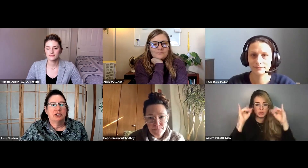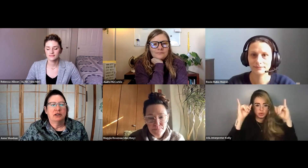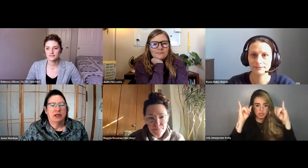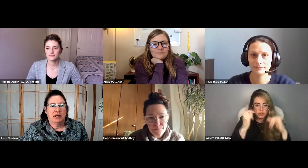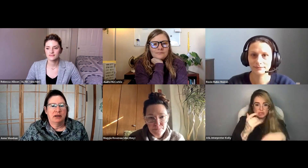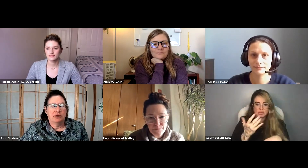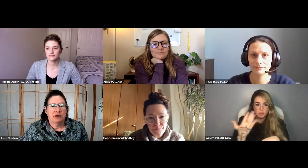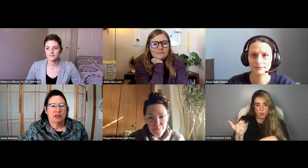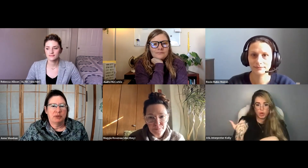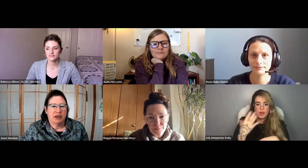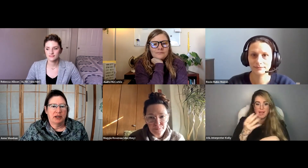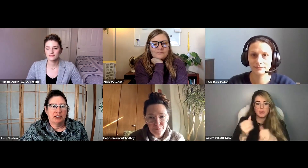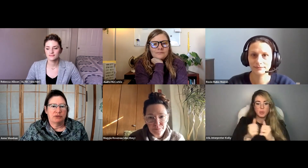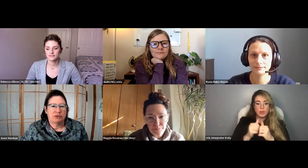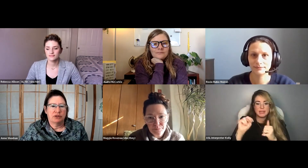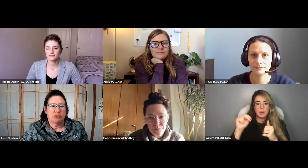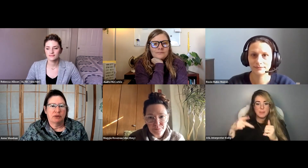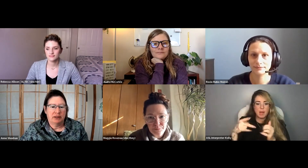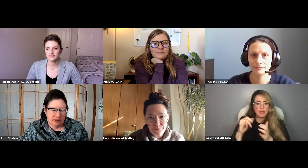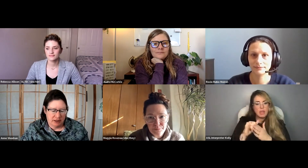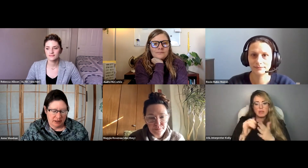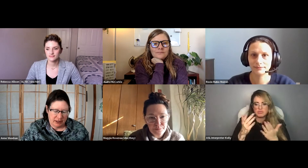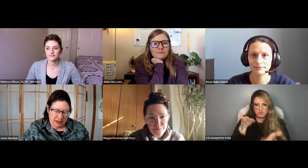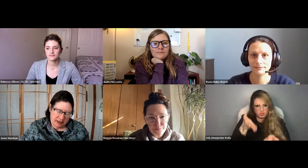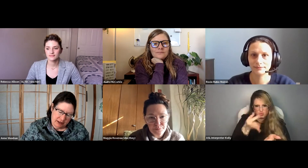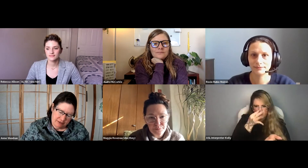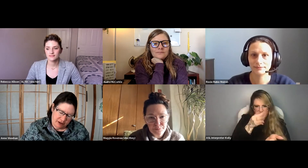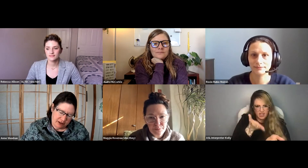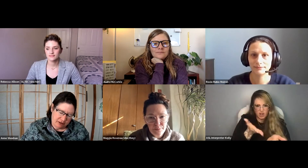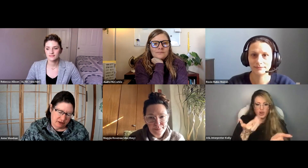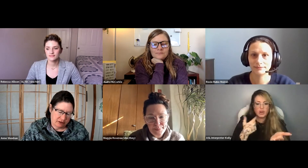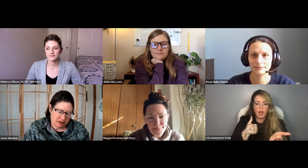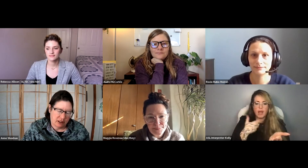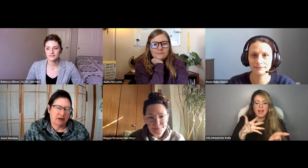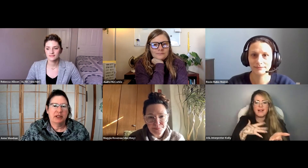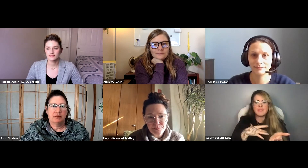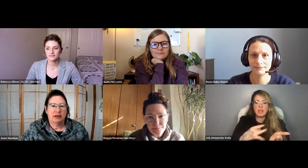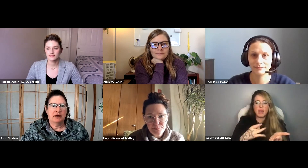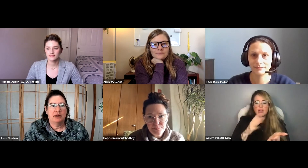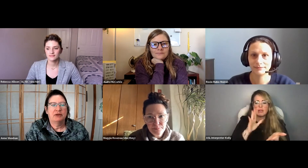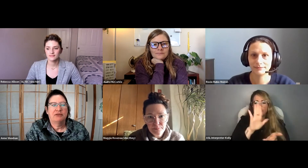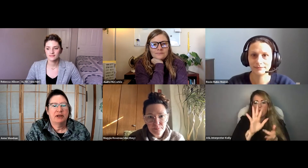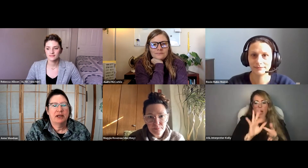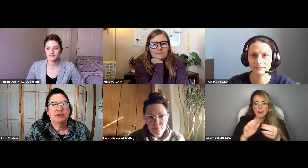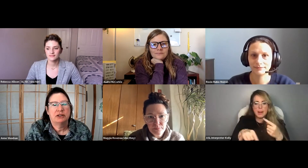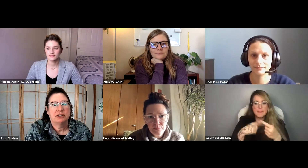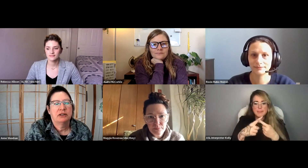and with Nearpod it's it's right there and I kind of like her comment about gamification of